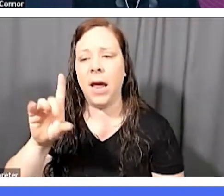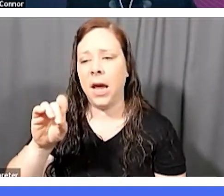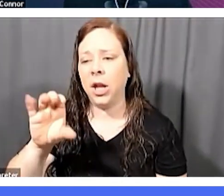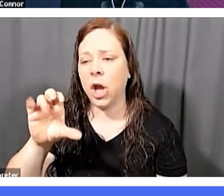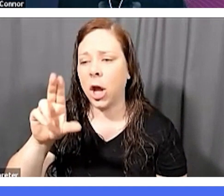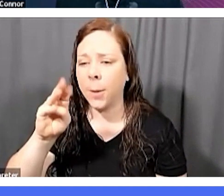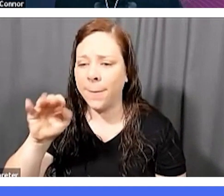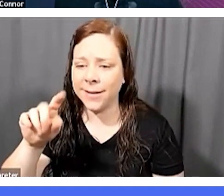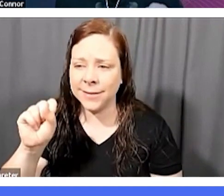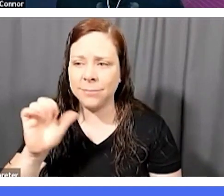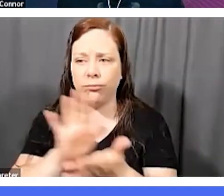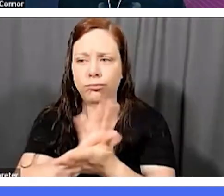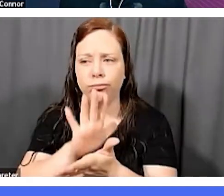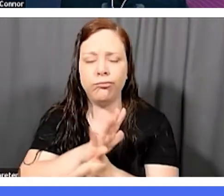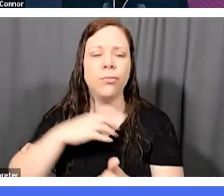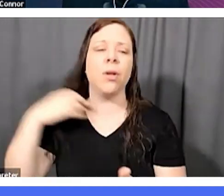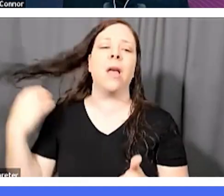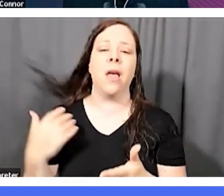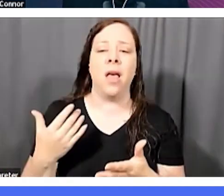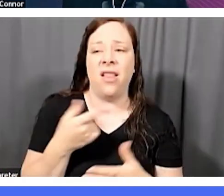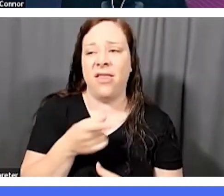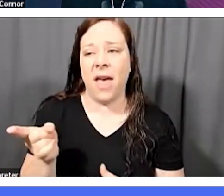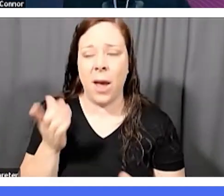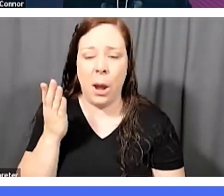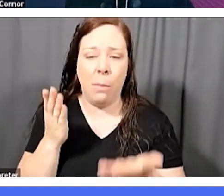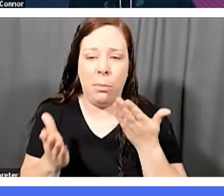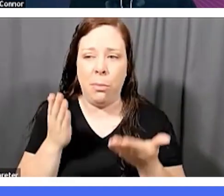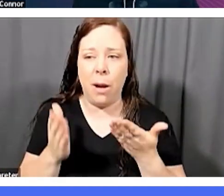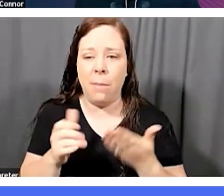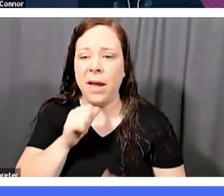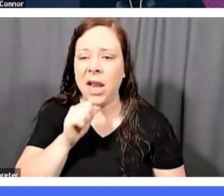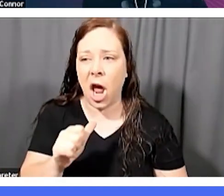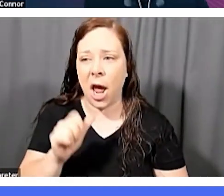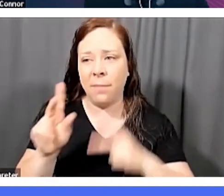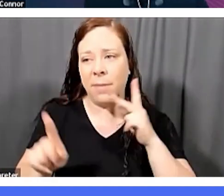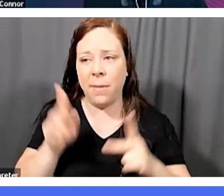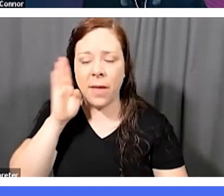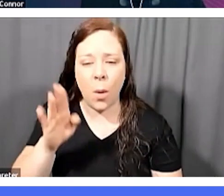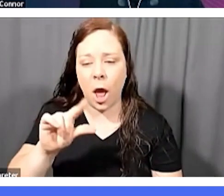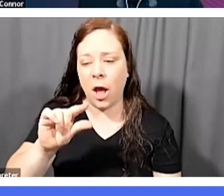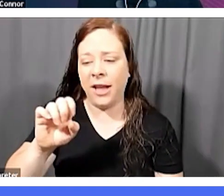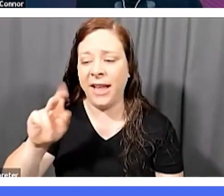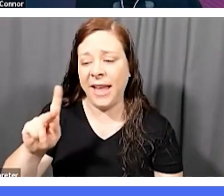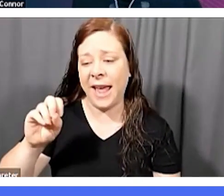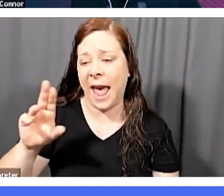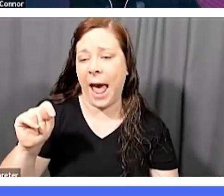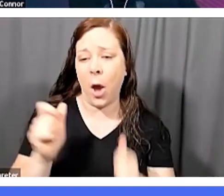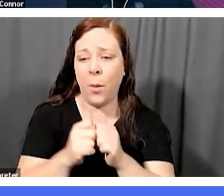they are probably not the individuals who are going to geek out with us about what 1.4 0.3 means